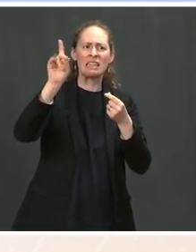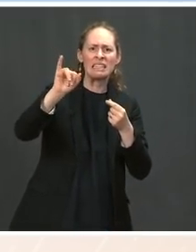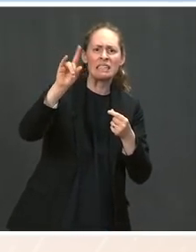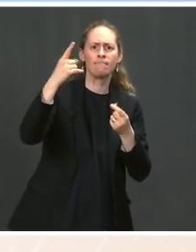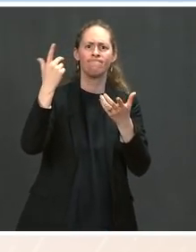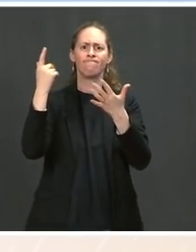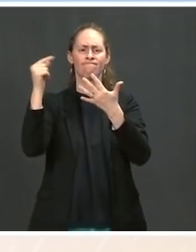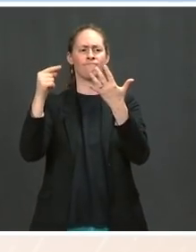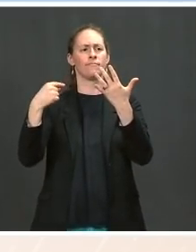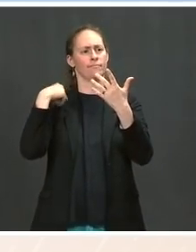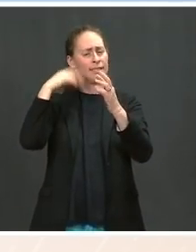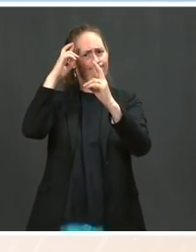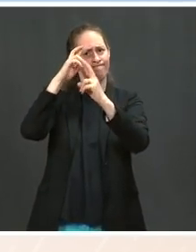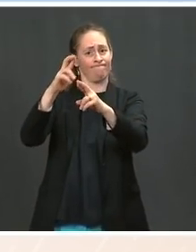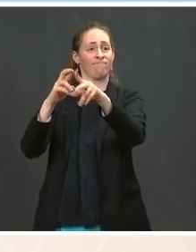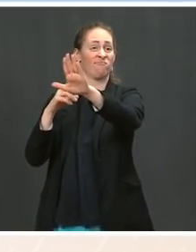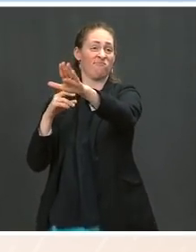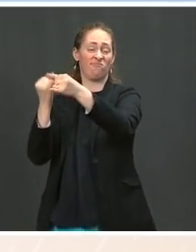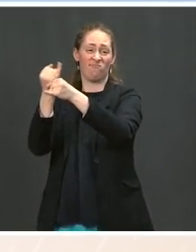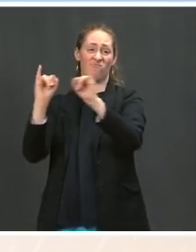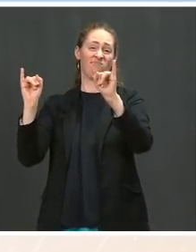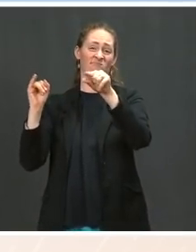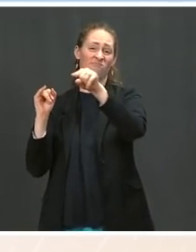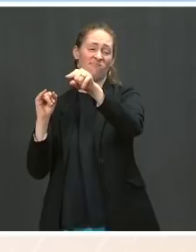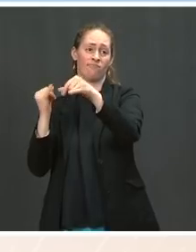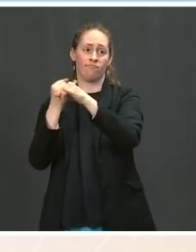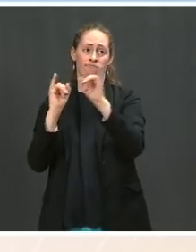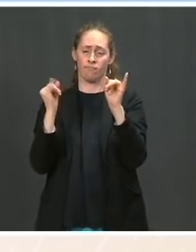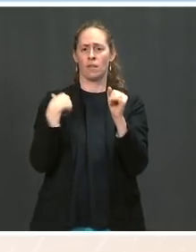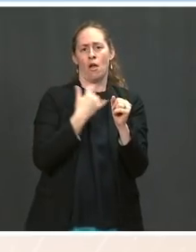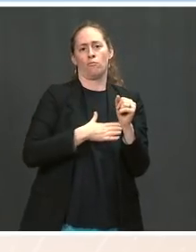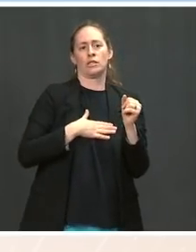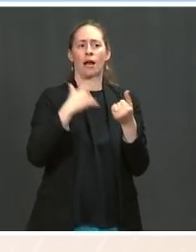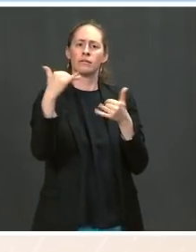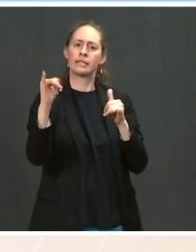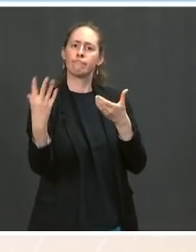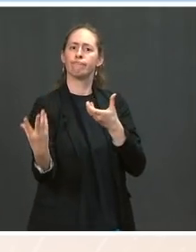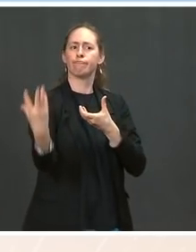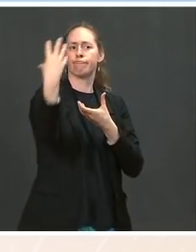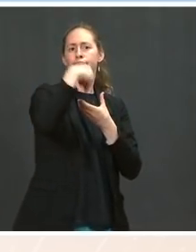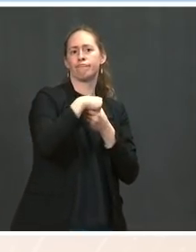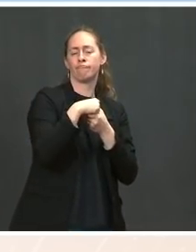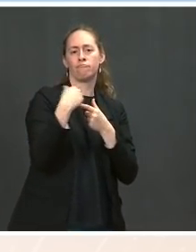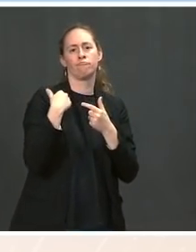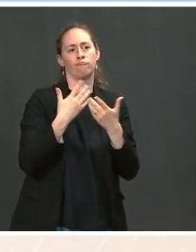and appreciate the chance to participate in constructive conversations on how we can work together.